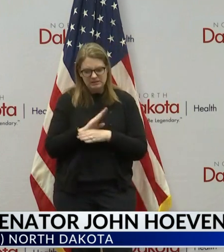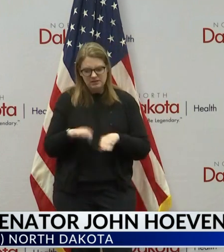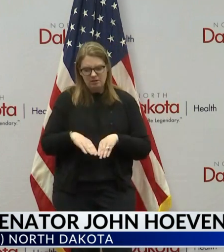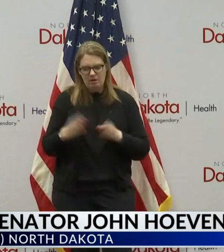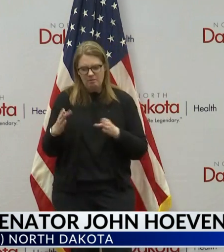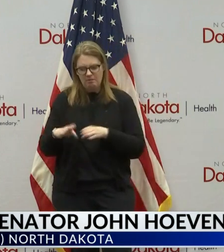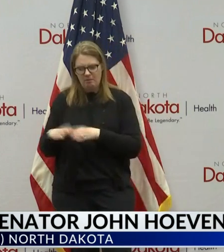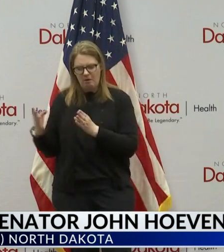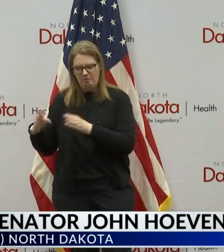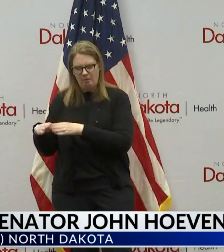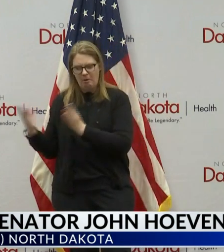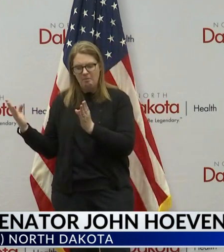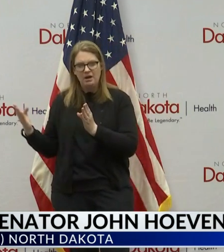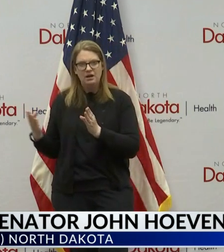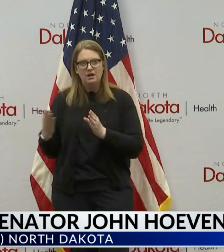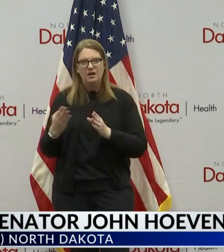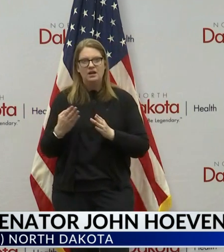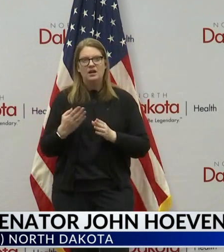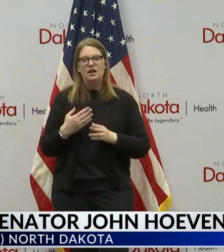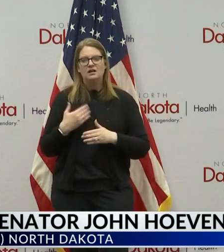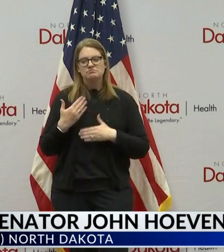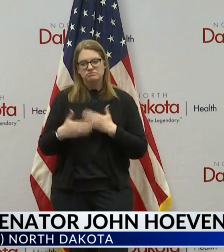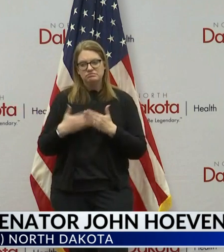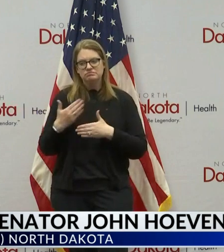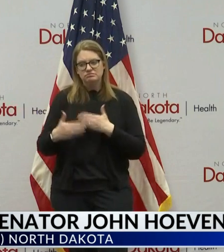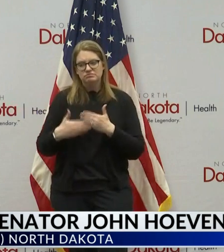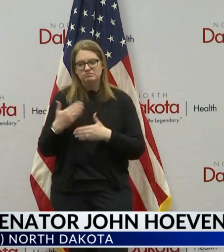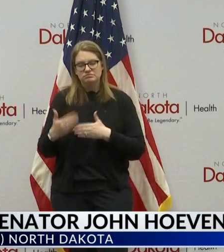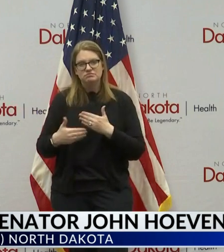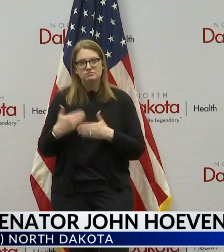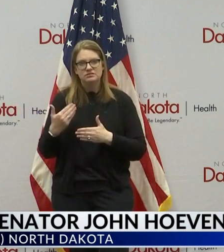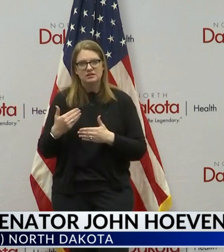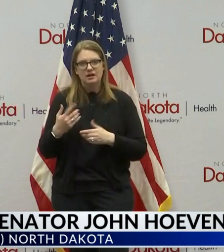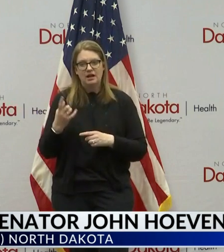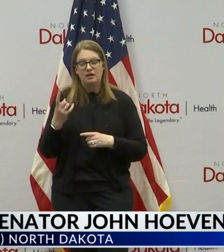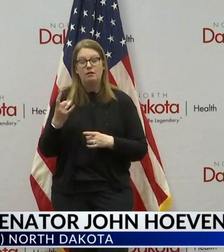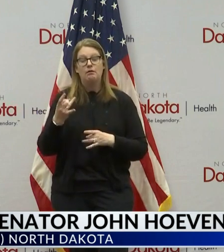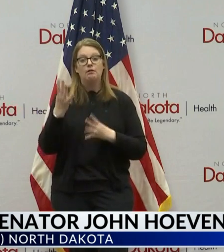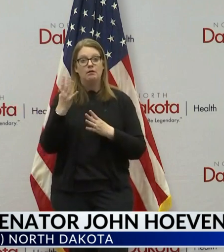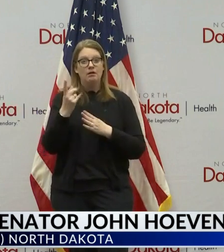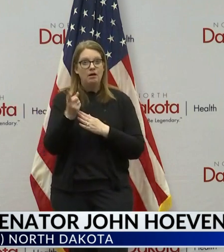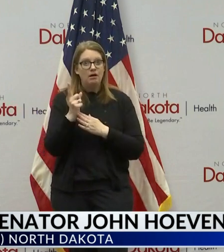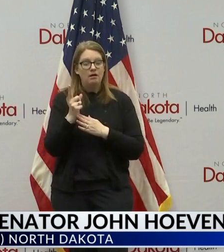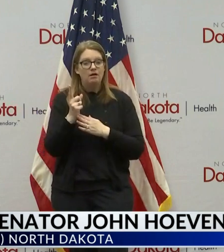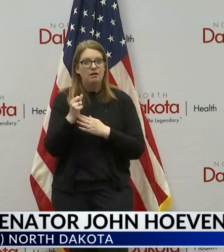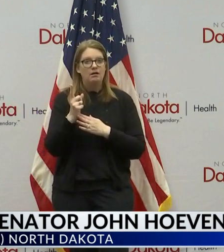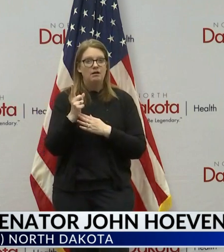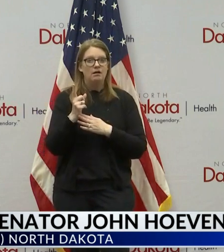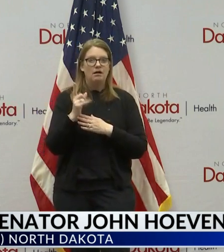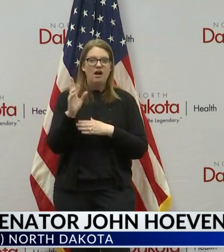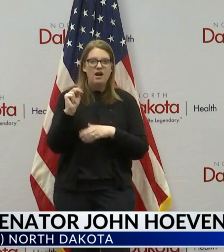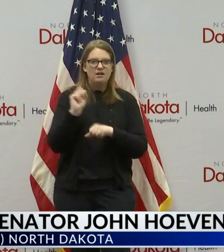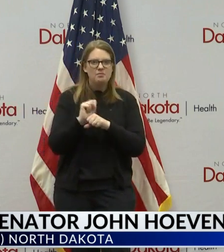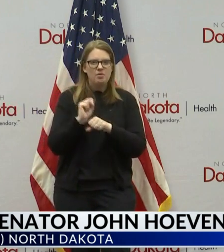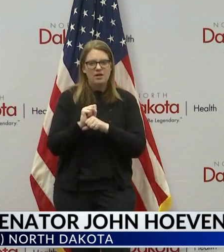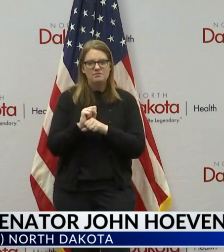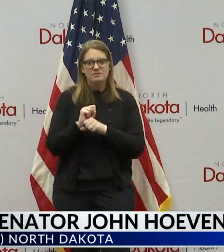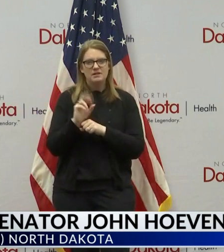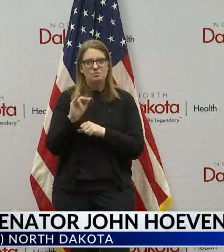BE A CHALLENGE FOR OUR BUSINESSES. AS THEY GET GOING AFTER THE SLOW DOWN AND THE FIRST THING